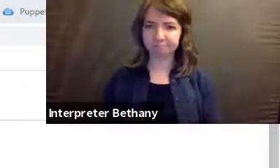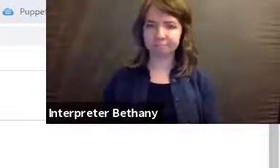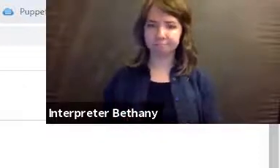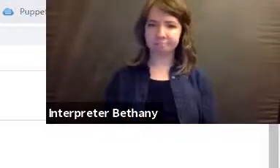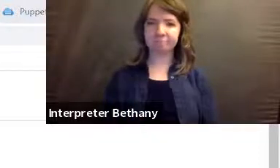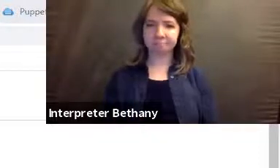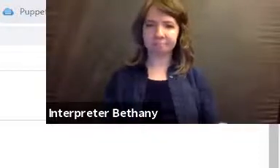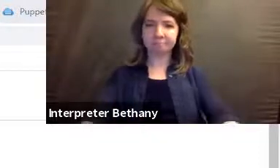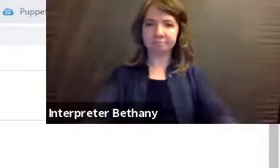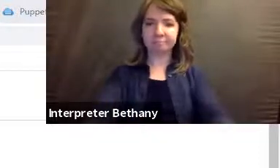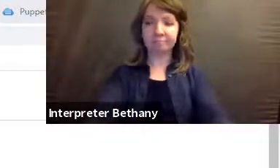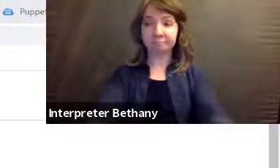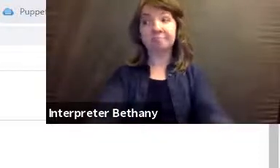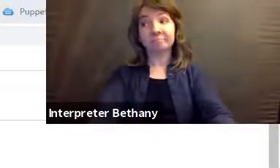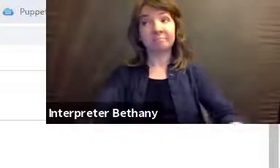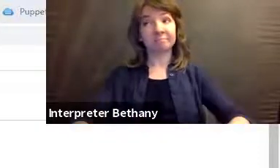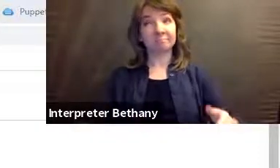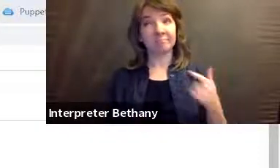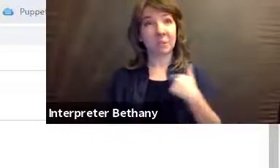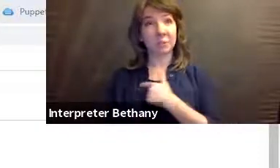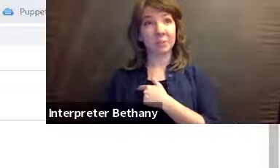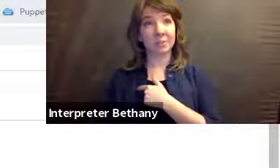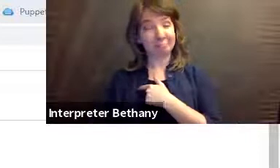Linda Kobashigawa: That's probably something we should be. We should be document.